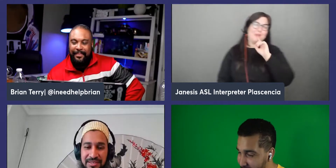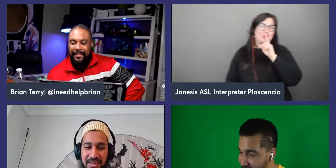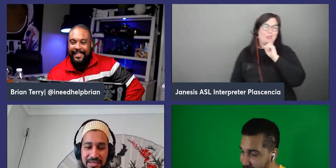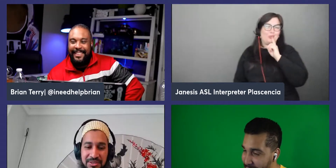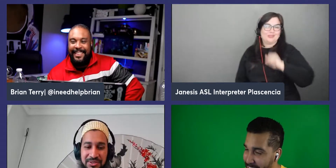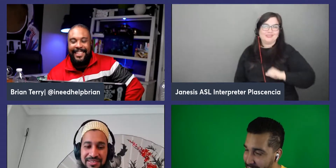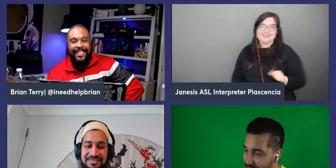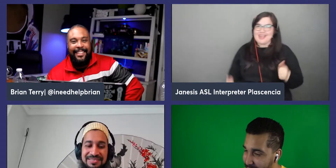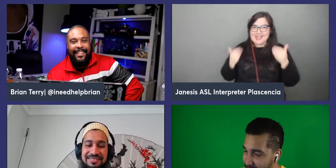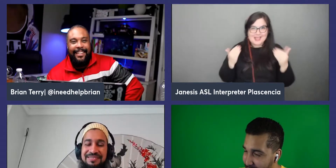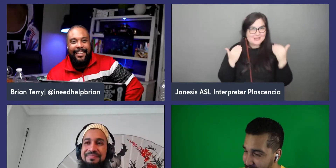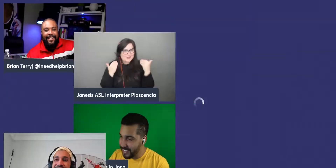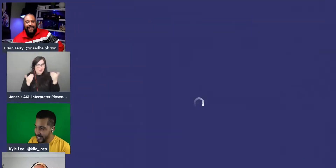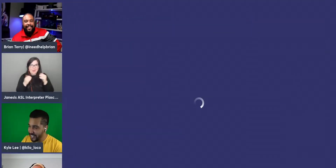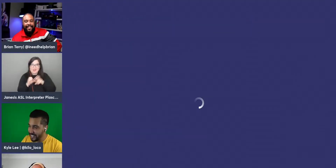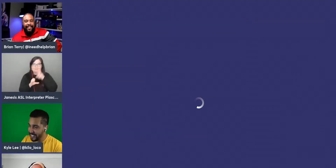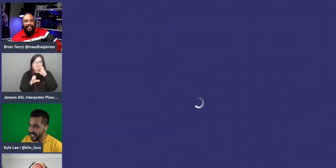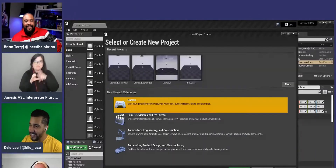Let's get into it. Let's see this.